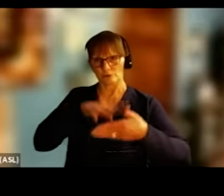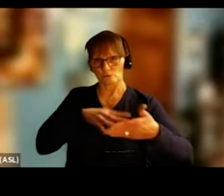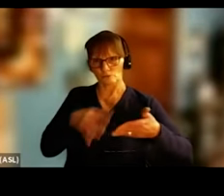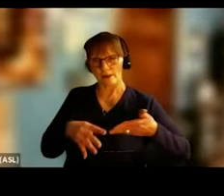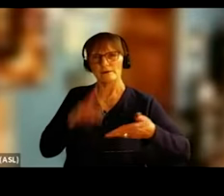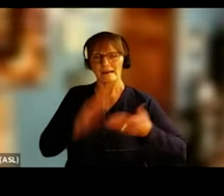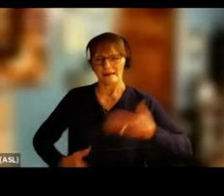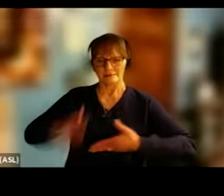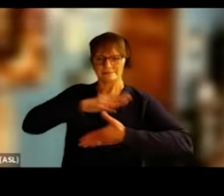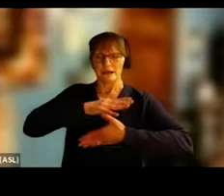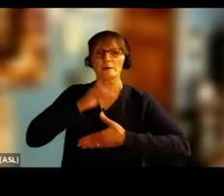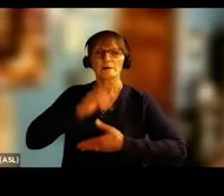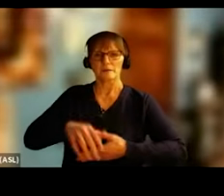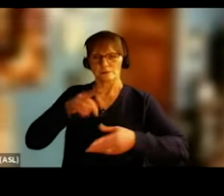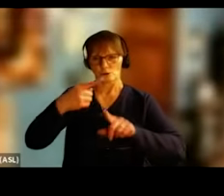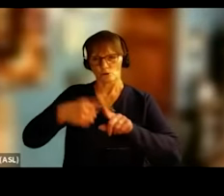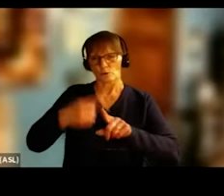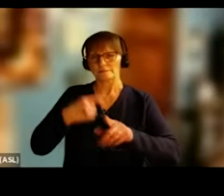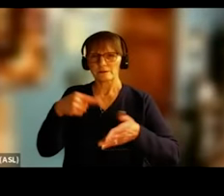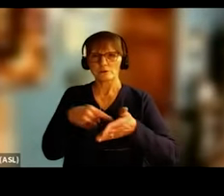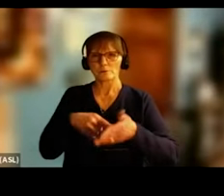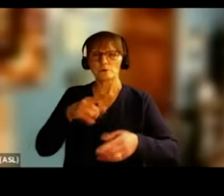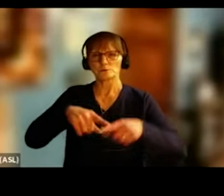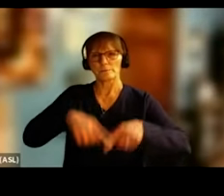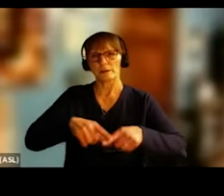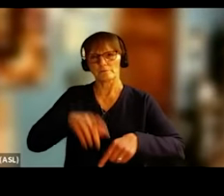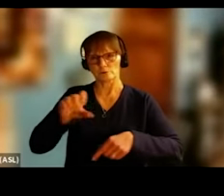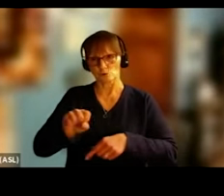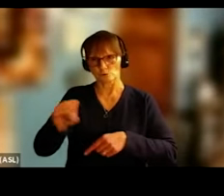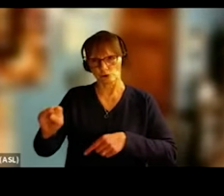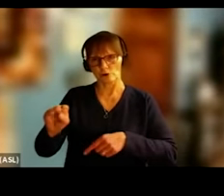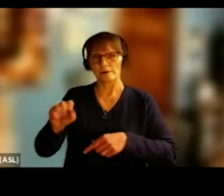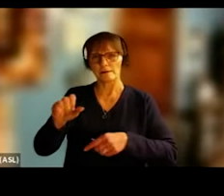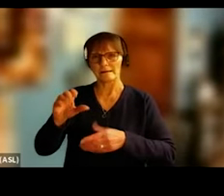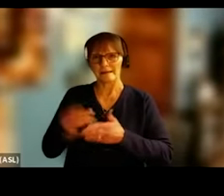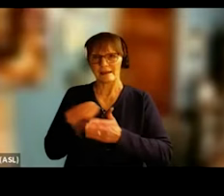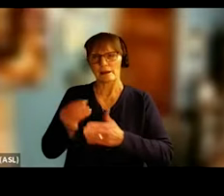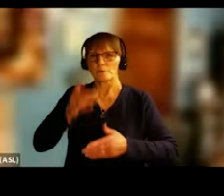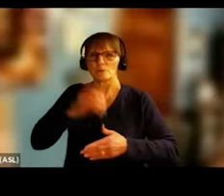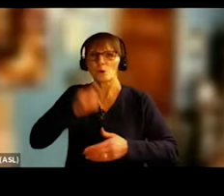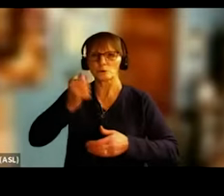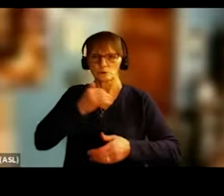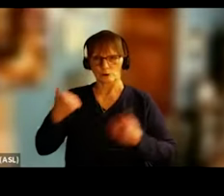that is the rent that is affordable to somebody who's relying on social security income, which older adults are more likely to have.